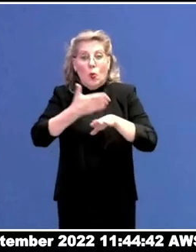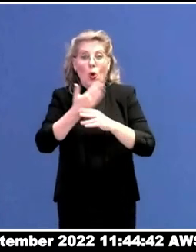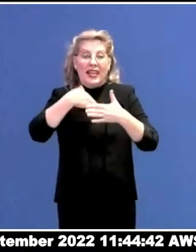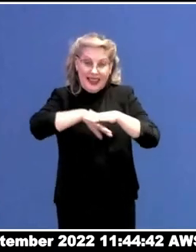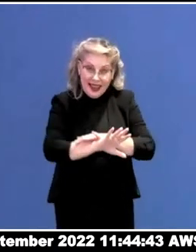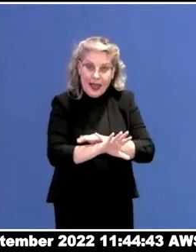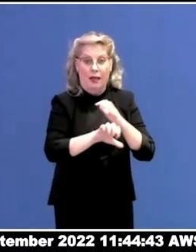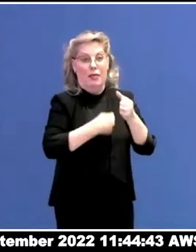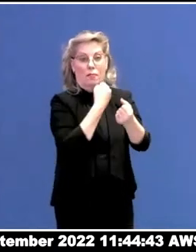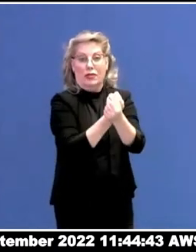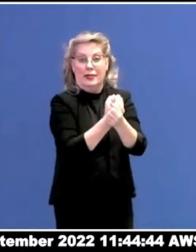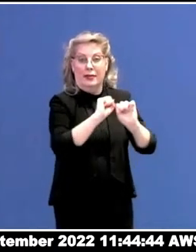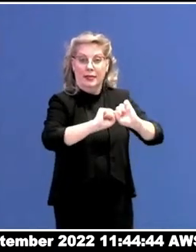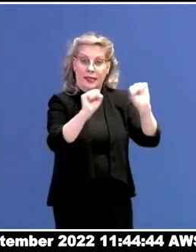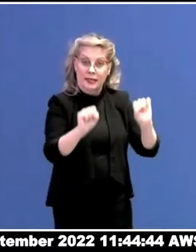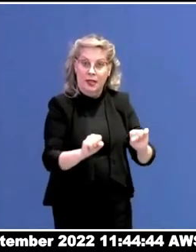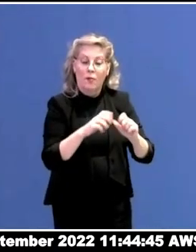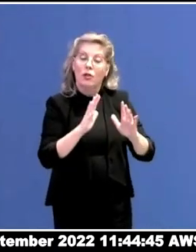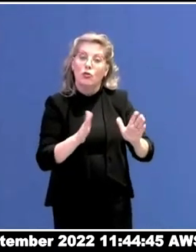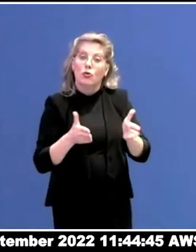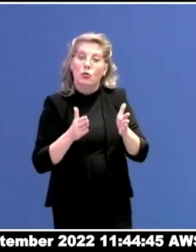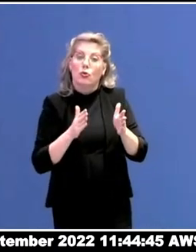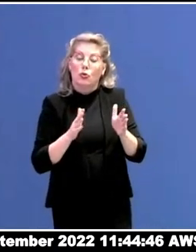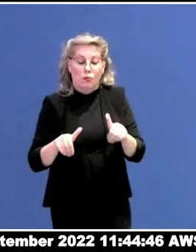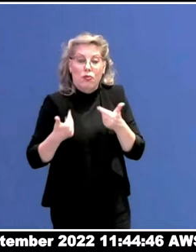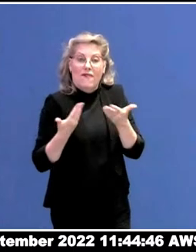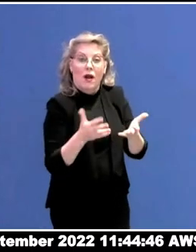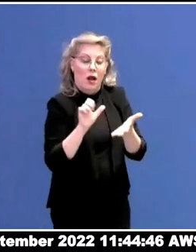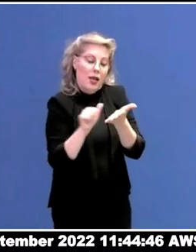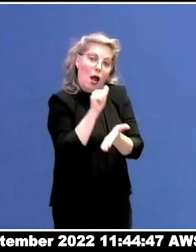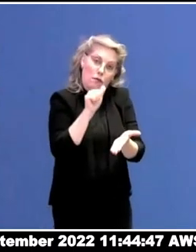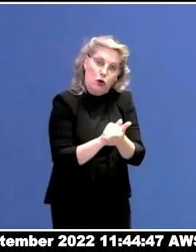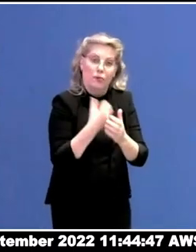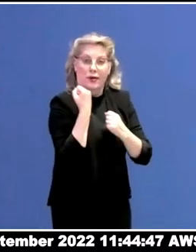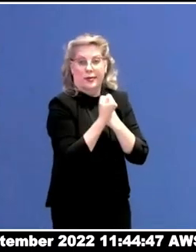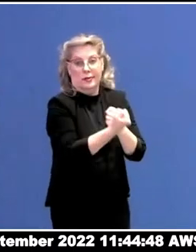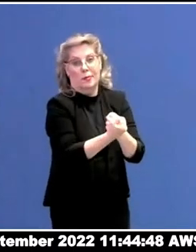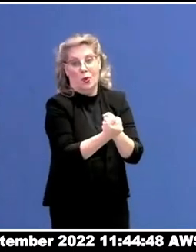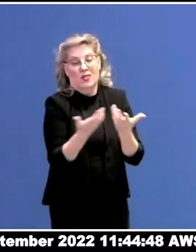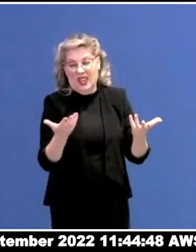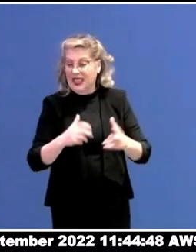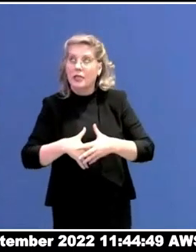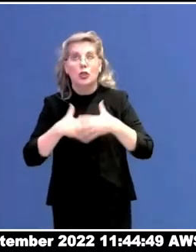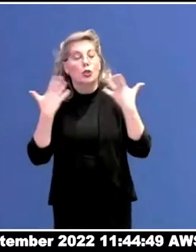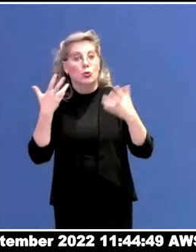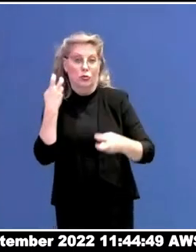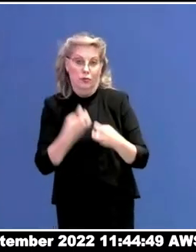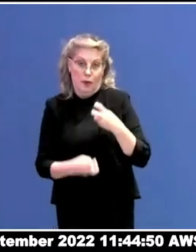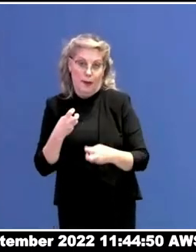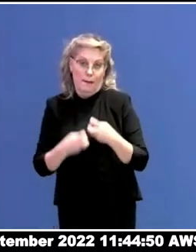support. So, that's a massive fail, and there is lack of communication, and the